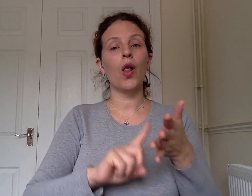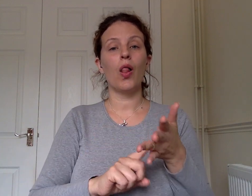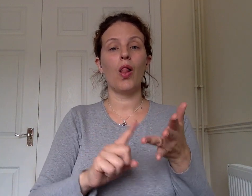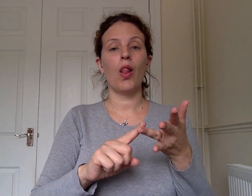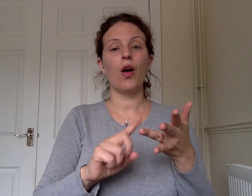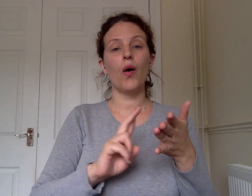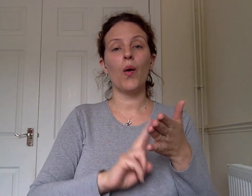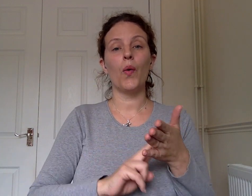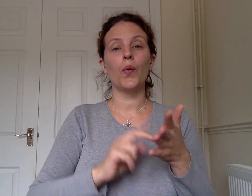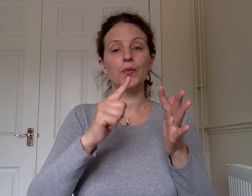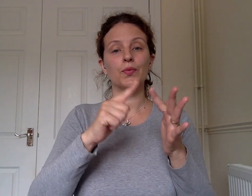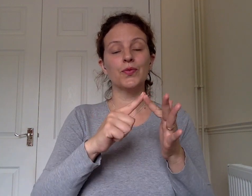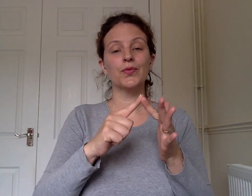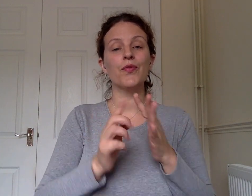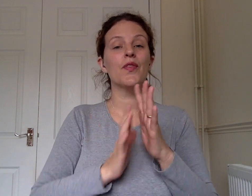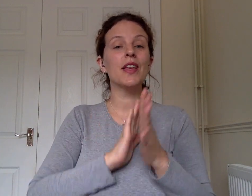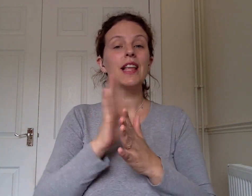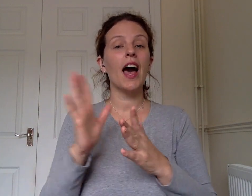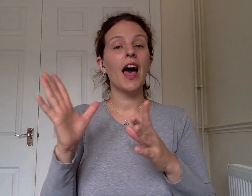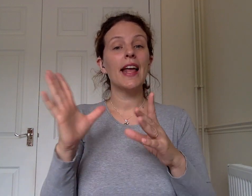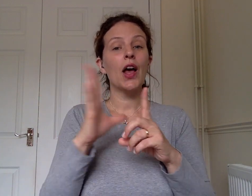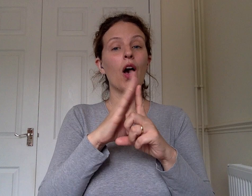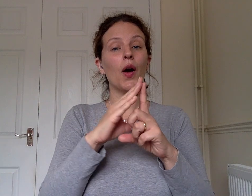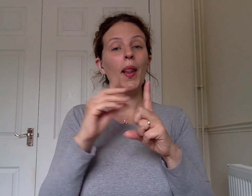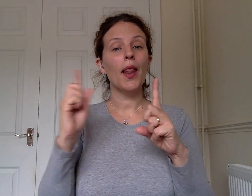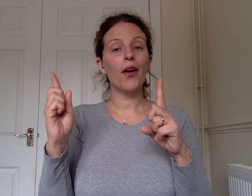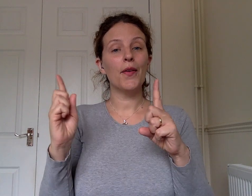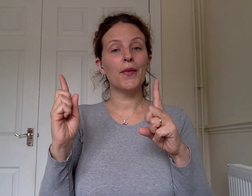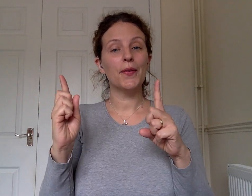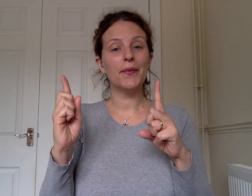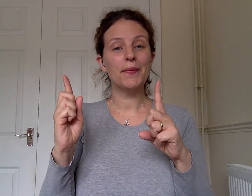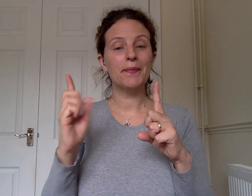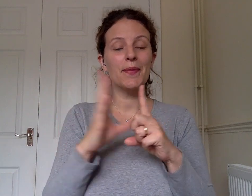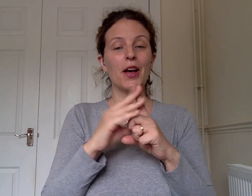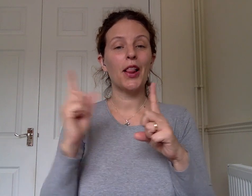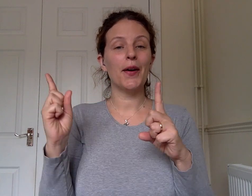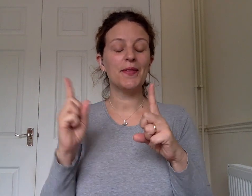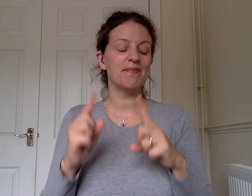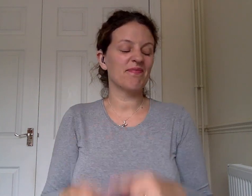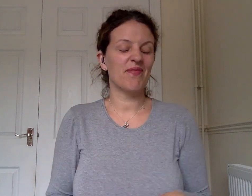Clone, sign is............